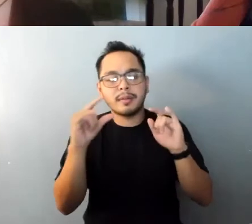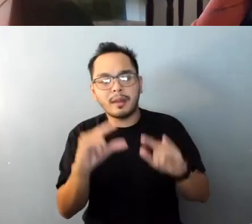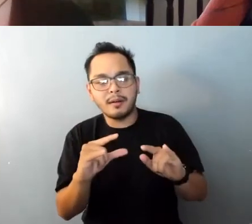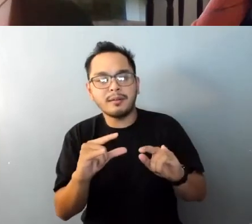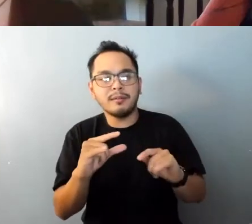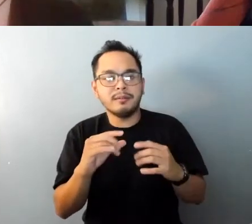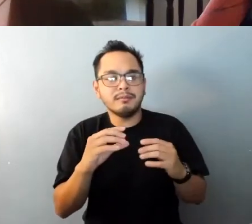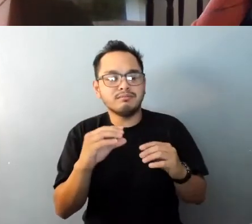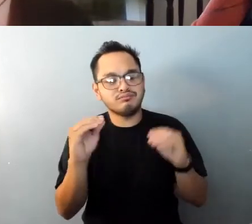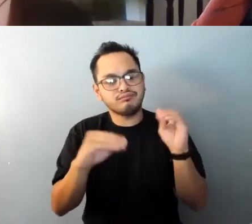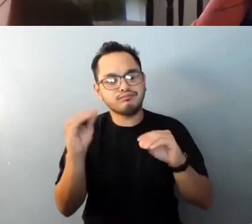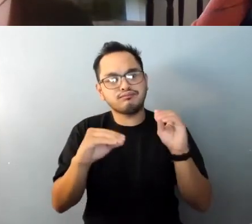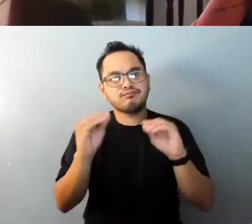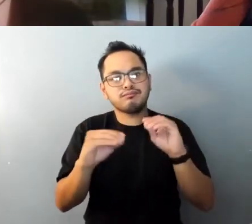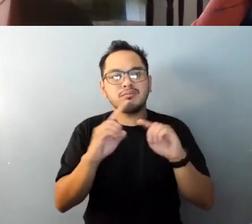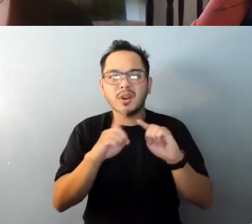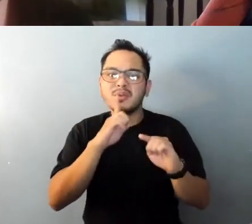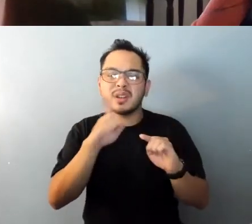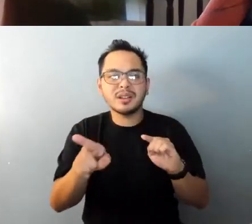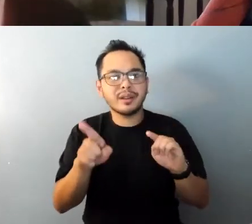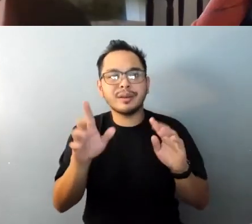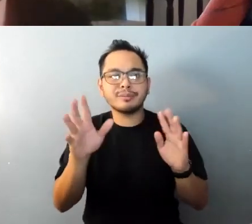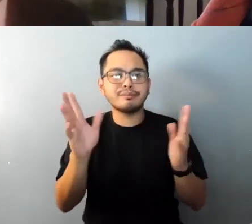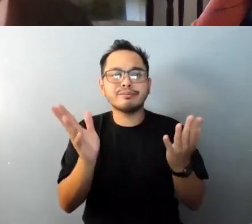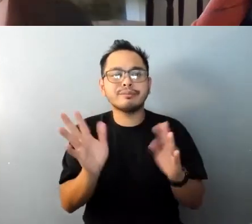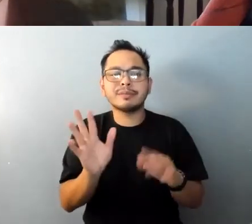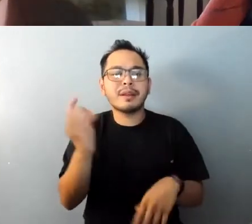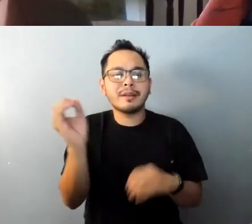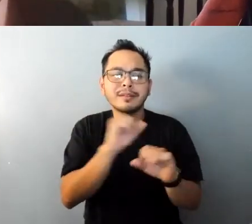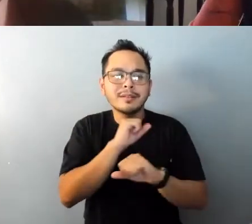by definition so very (unknown term) and so very fragile. A good rain watches it away,